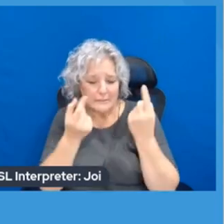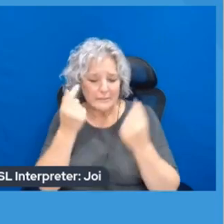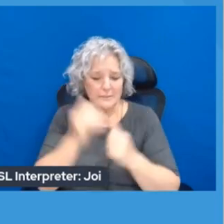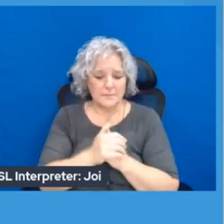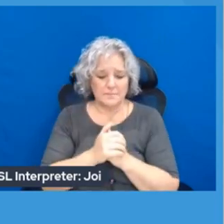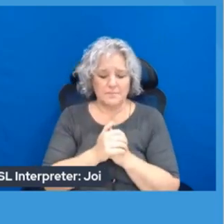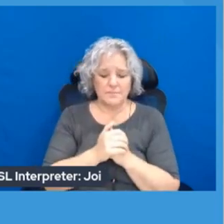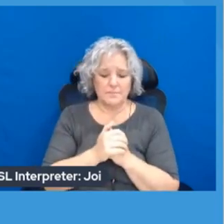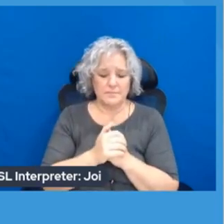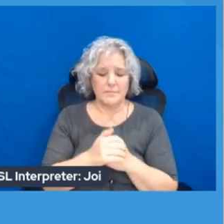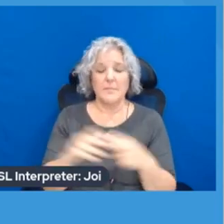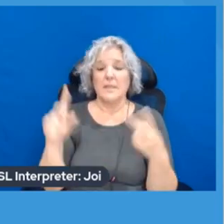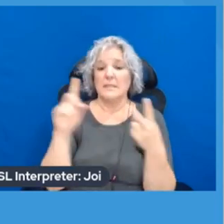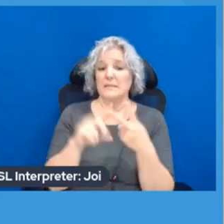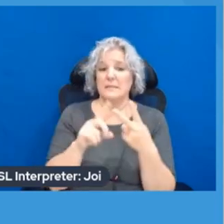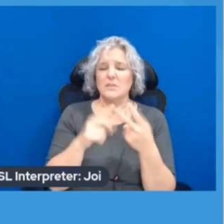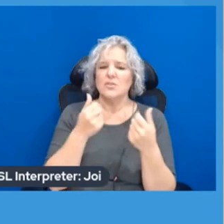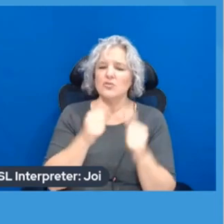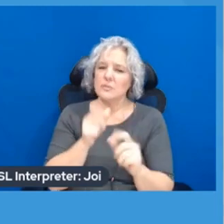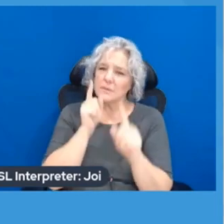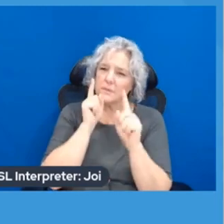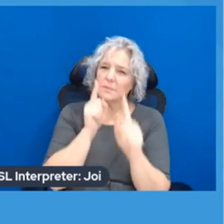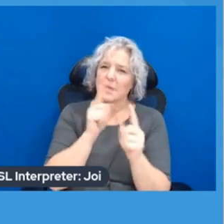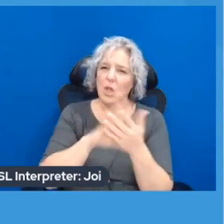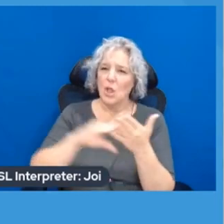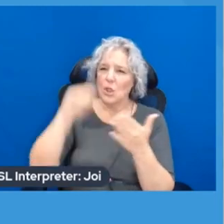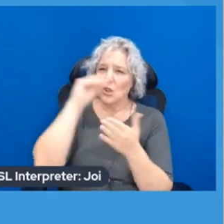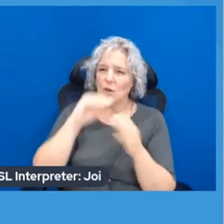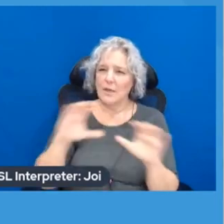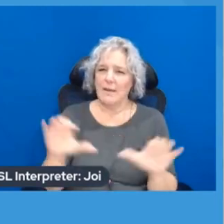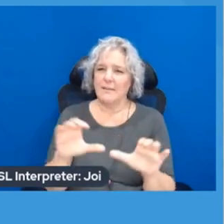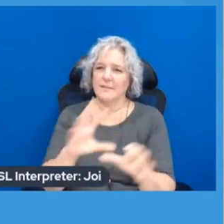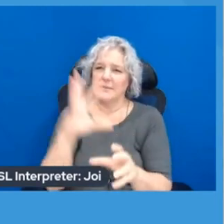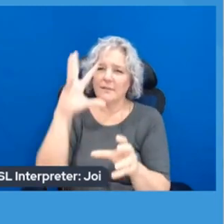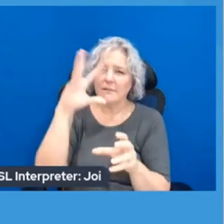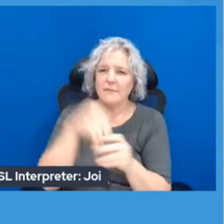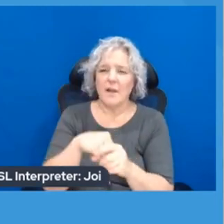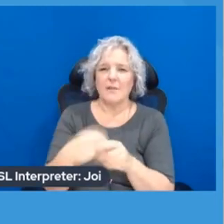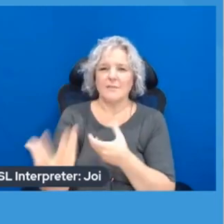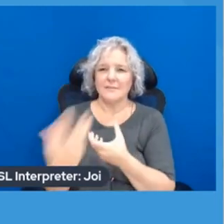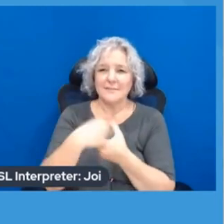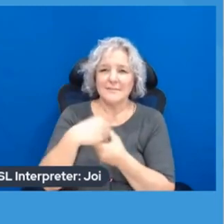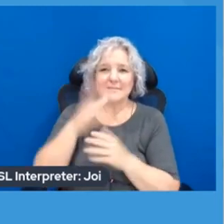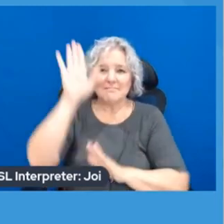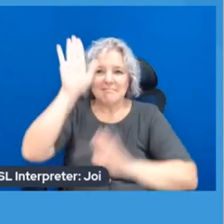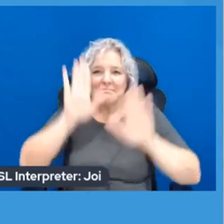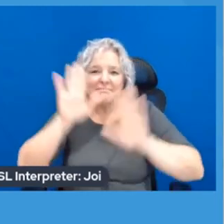commit to designing virtual learning activities that engage participation. Think about children with disabilities